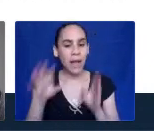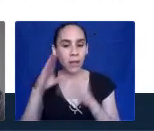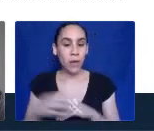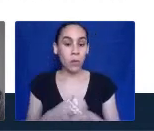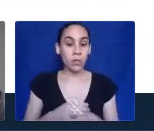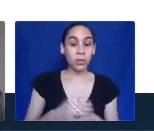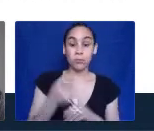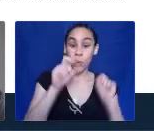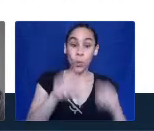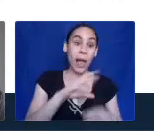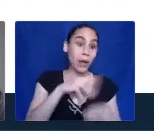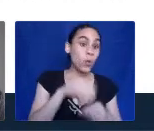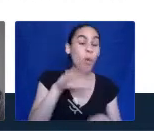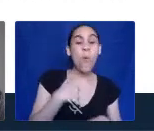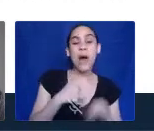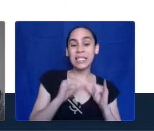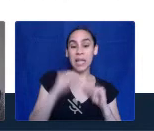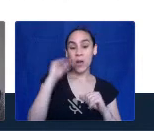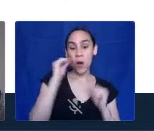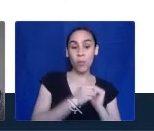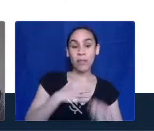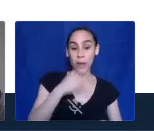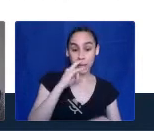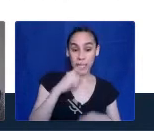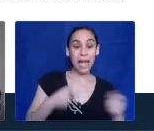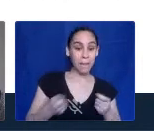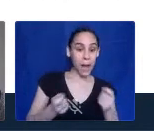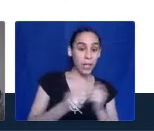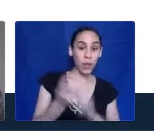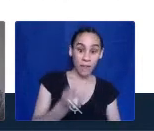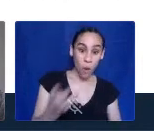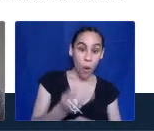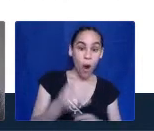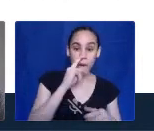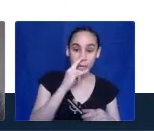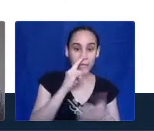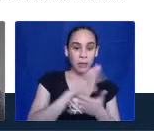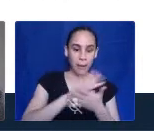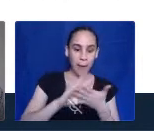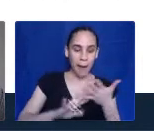um you know i manage four kids and all their schedules you can talk about it right um janet